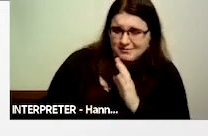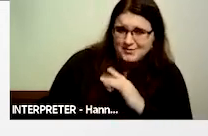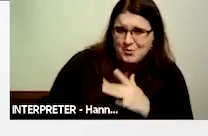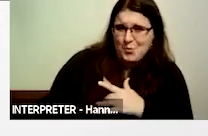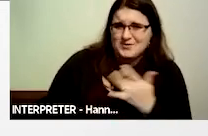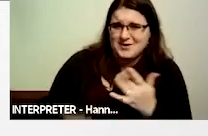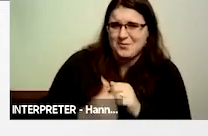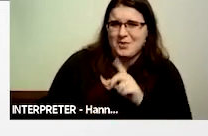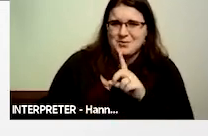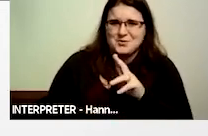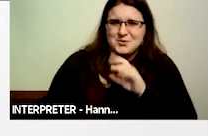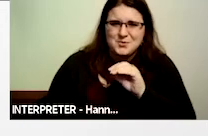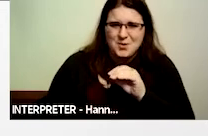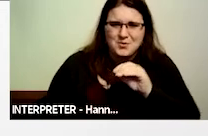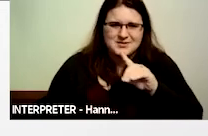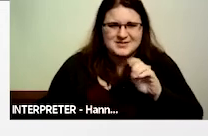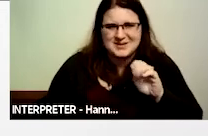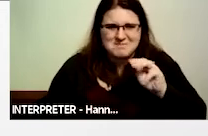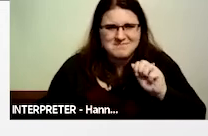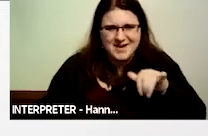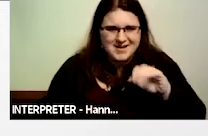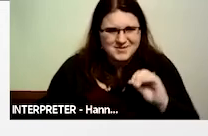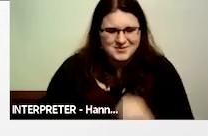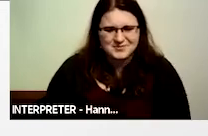Rick Mislan: You know, I mean, is this, this